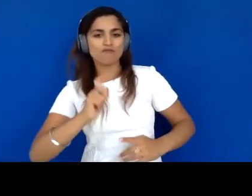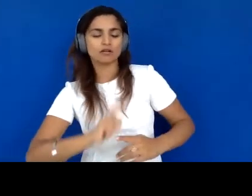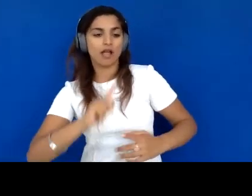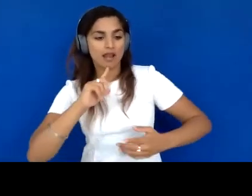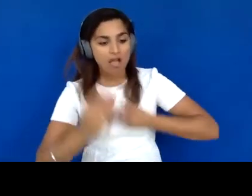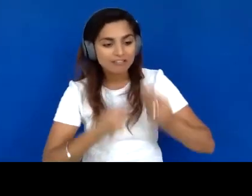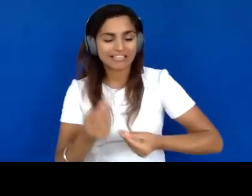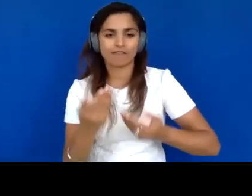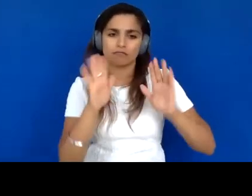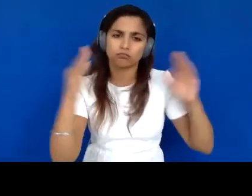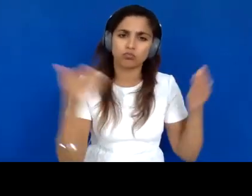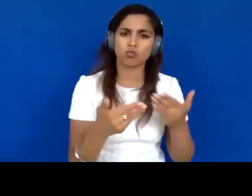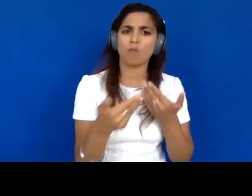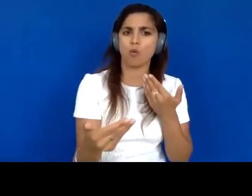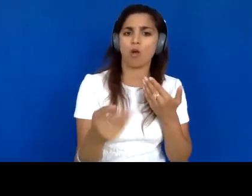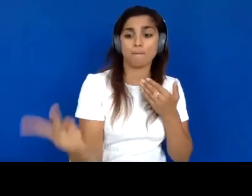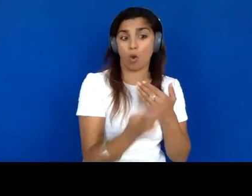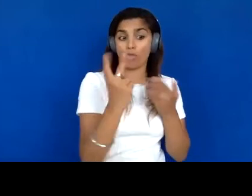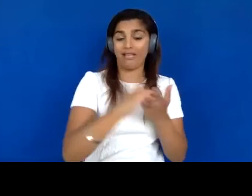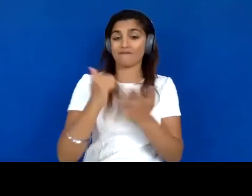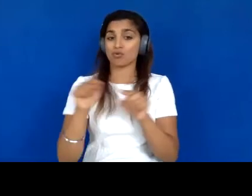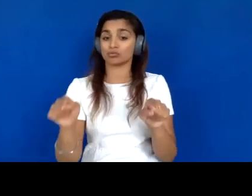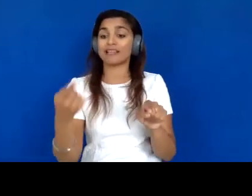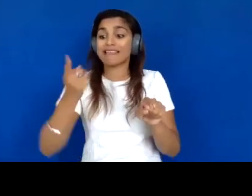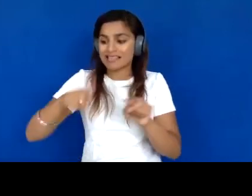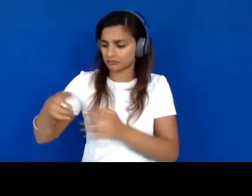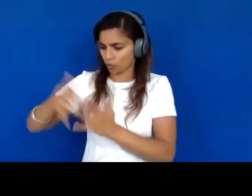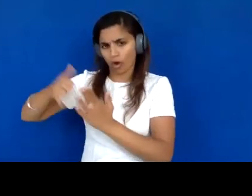superhumans adverts and supporting documentation this is evident across